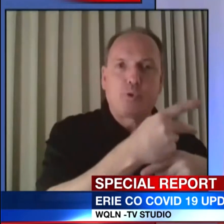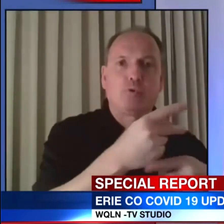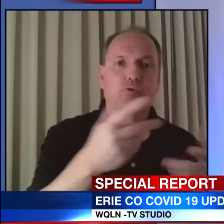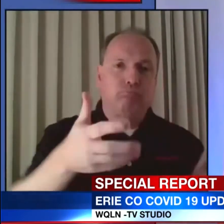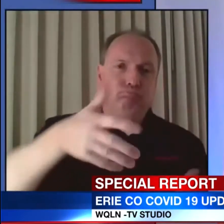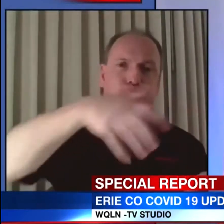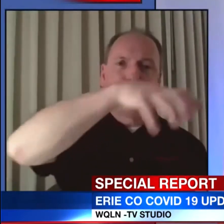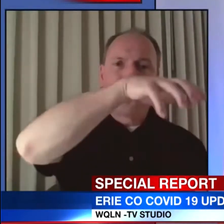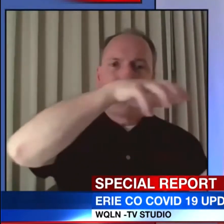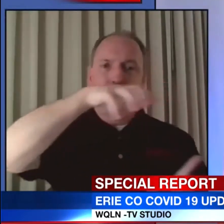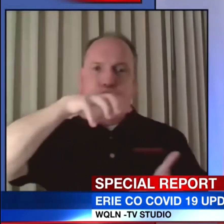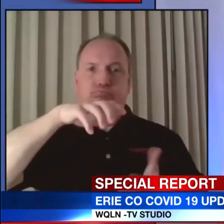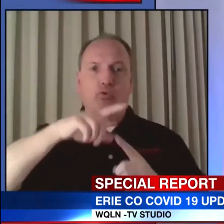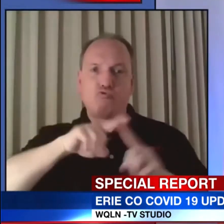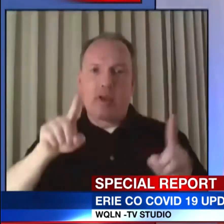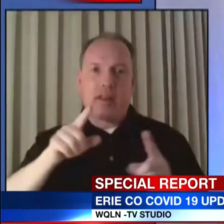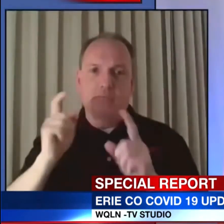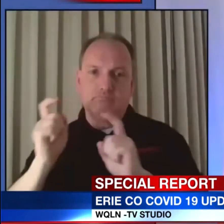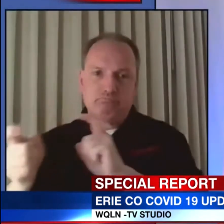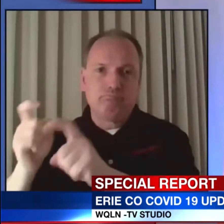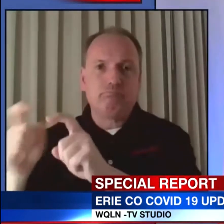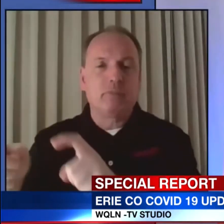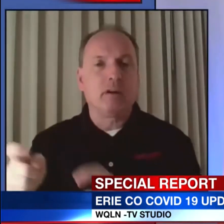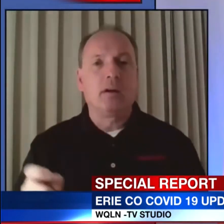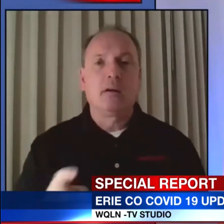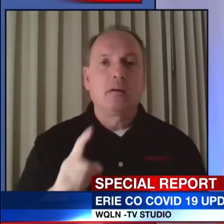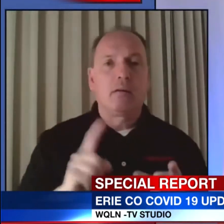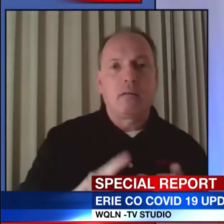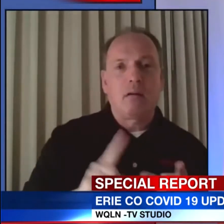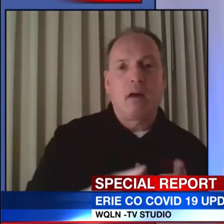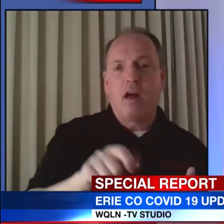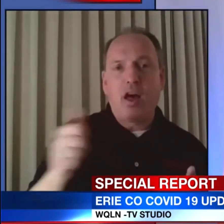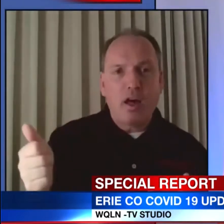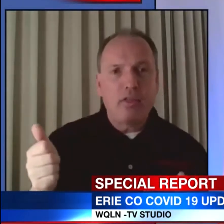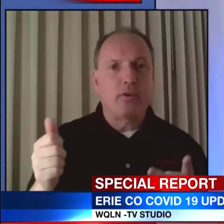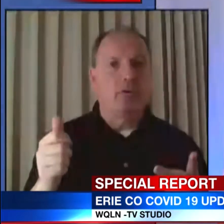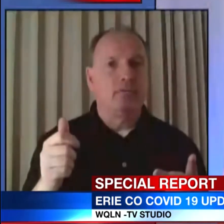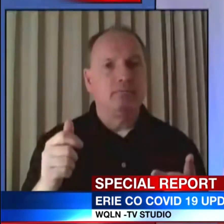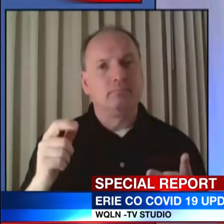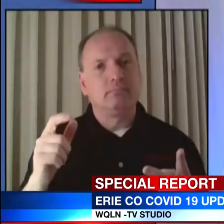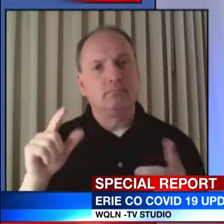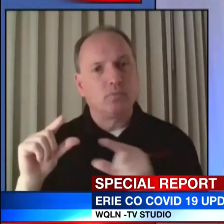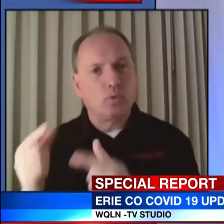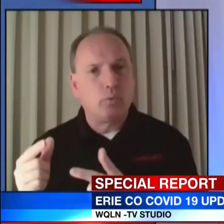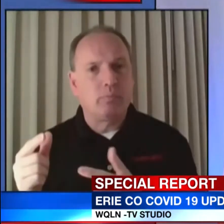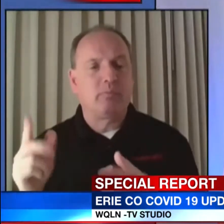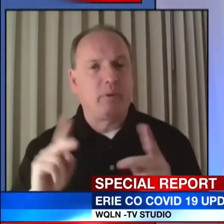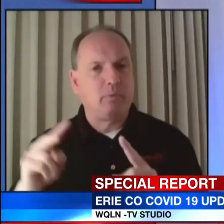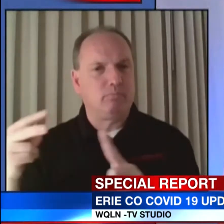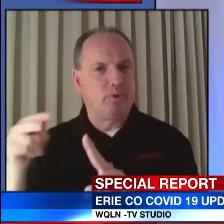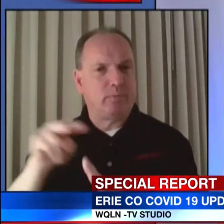WE GET TWO STORIES, ONE IT IS LIKE WE WILL RAMP UP PRODUCTION AND THERE'S A LOT OF AVAILABLE. AND DIFFERENT STATES ARE